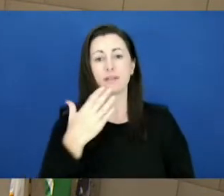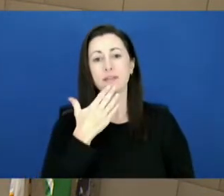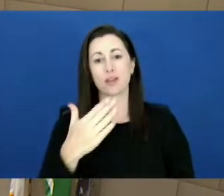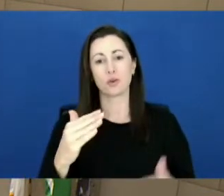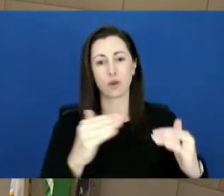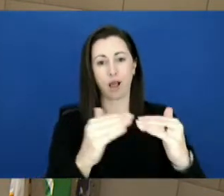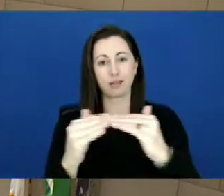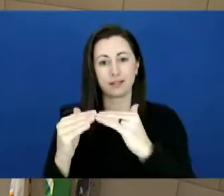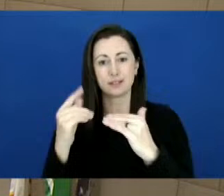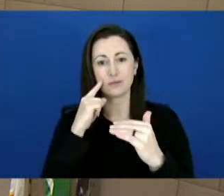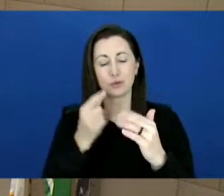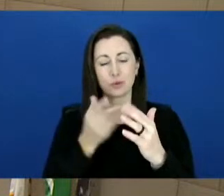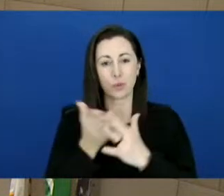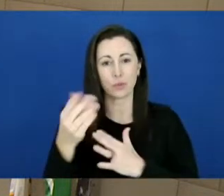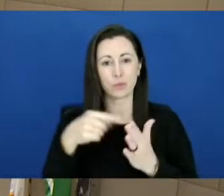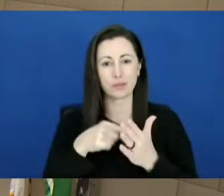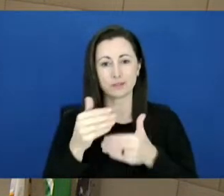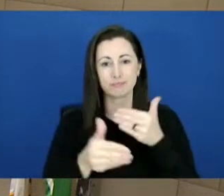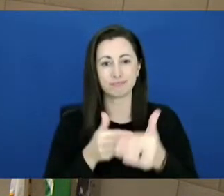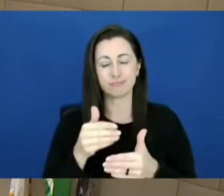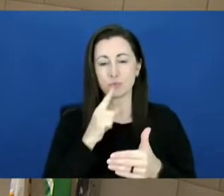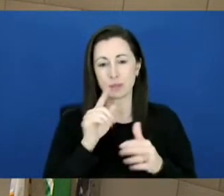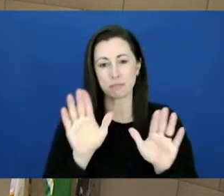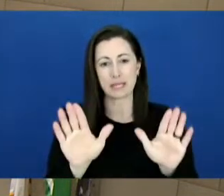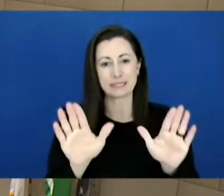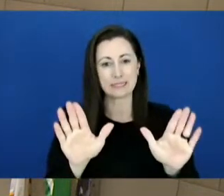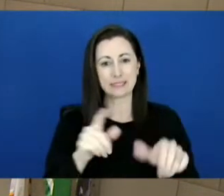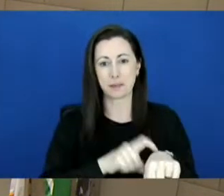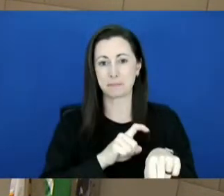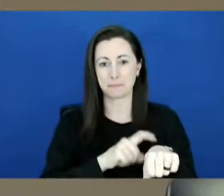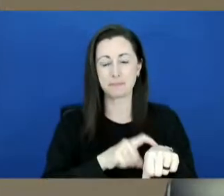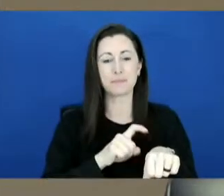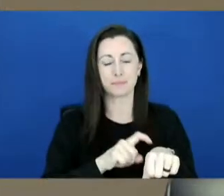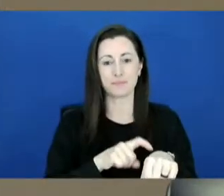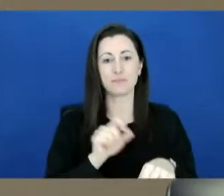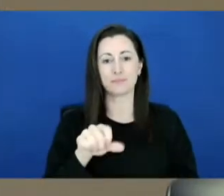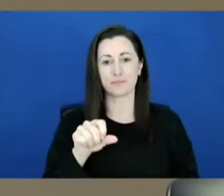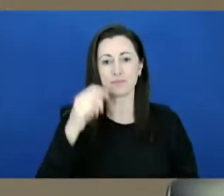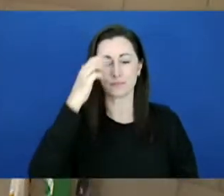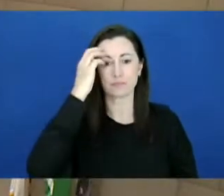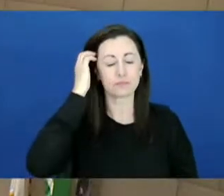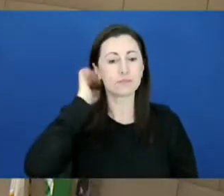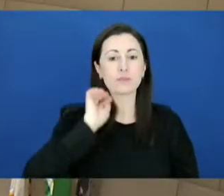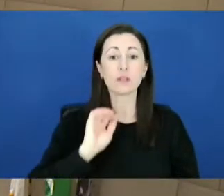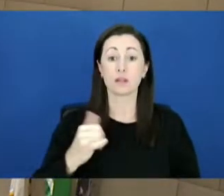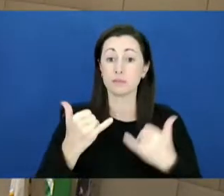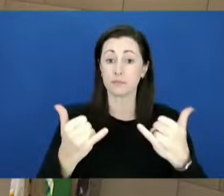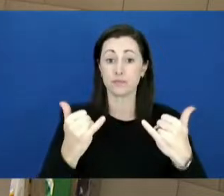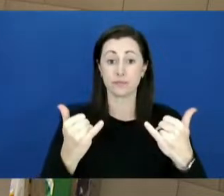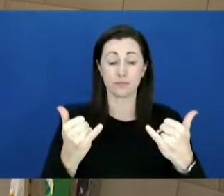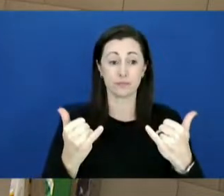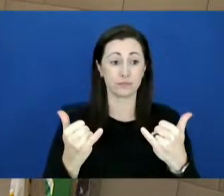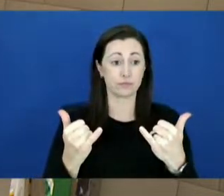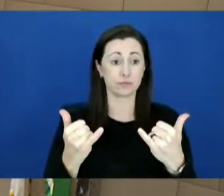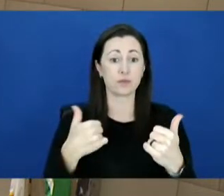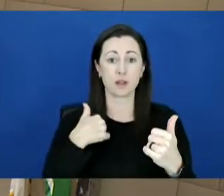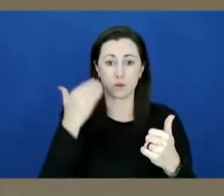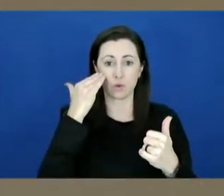THANK YOU, MADAM VICE-CHAIR, THANK YOU, COLLEAGUES, FOR GOING THROUGH THIS, THIS WAS AMAZING, AMAZING